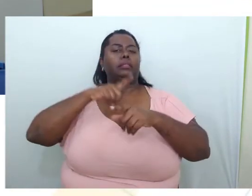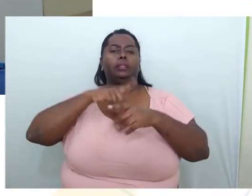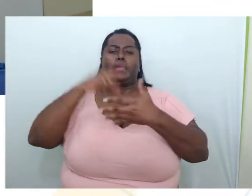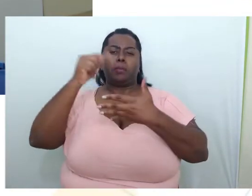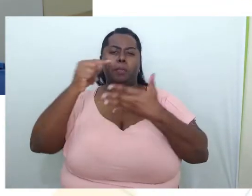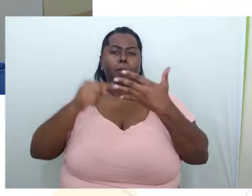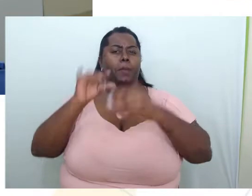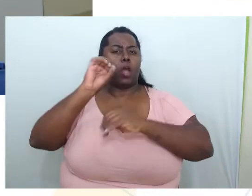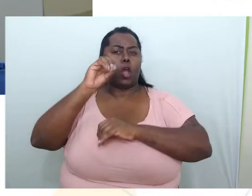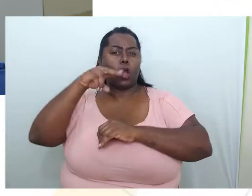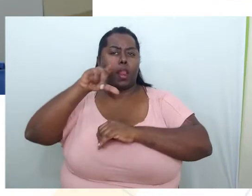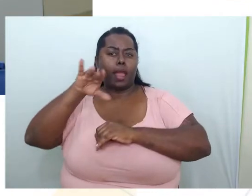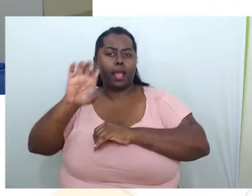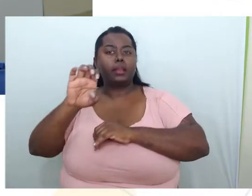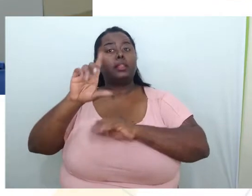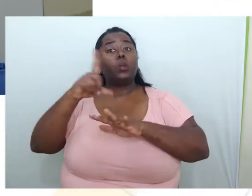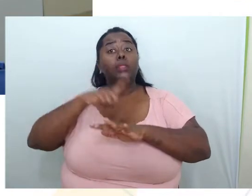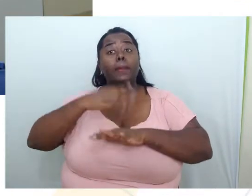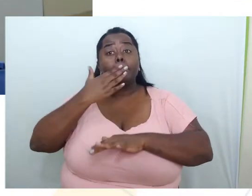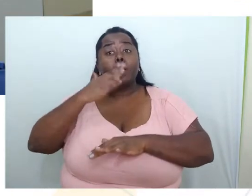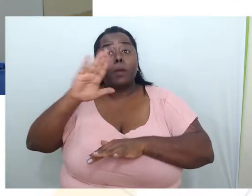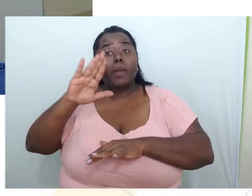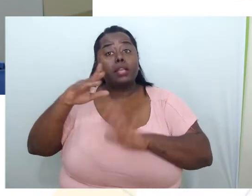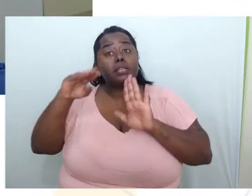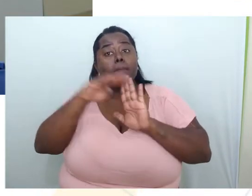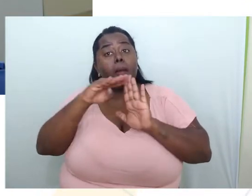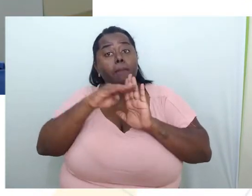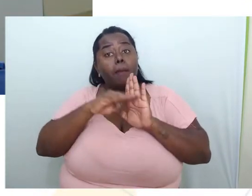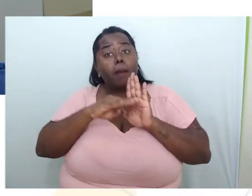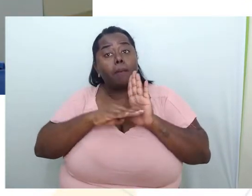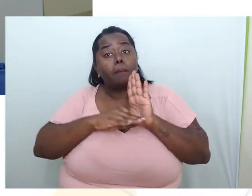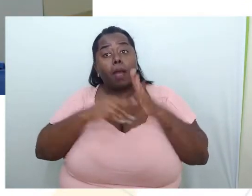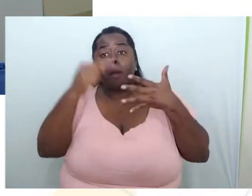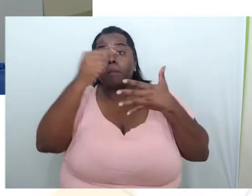making promises so we make that promise and the end and the